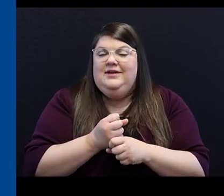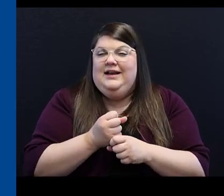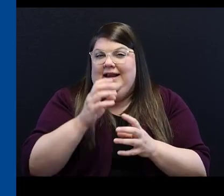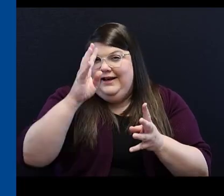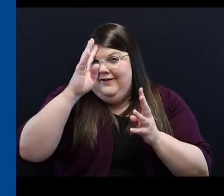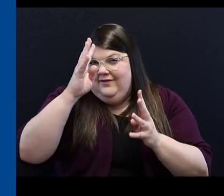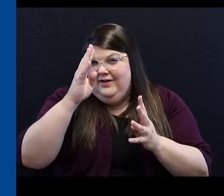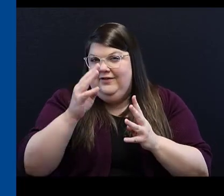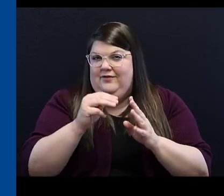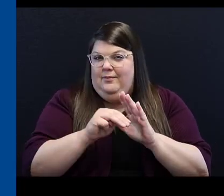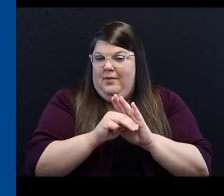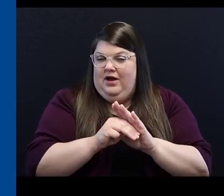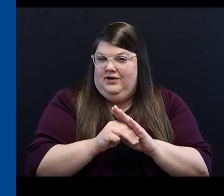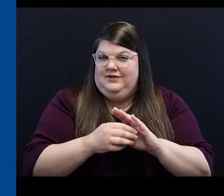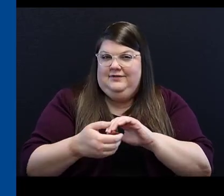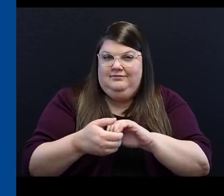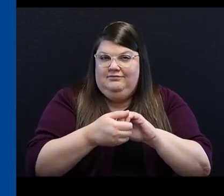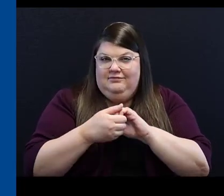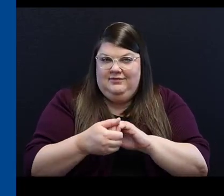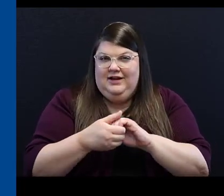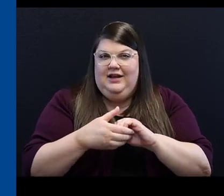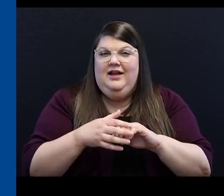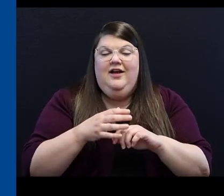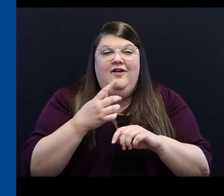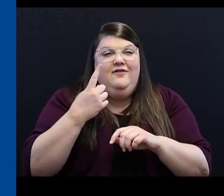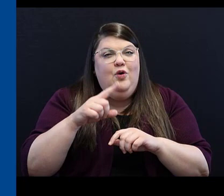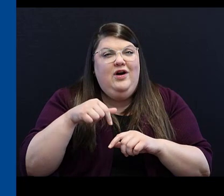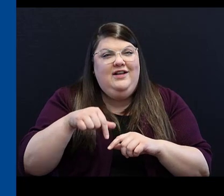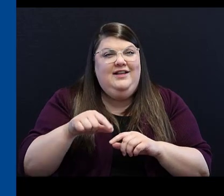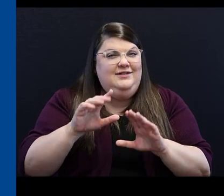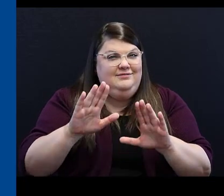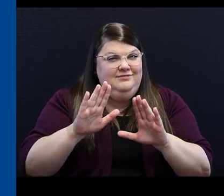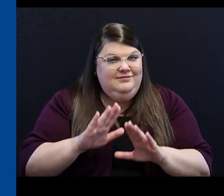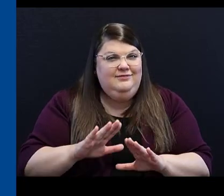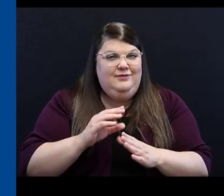as partnerships that coordinate funding through this discretionary grant competition.